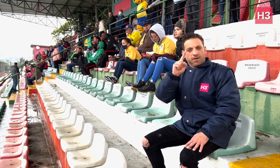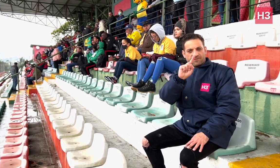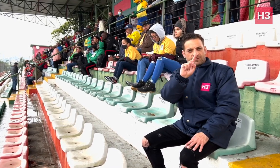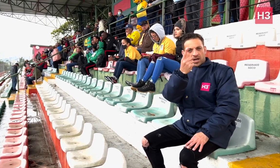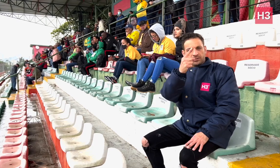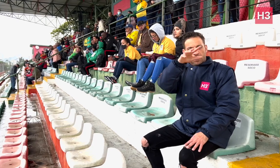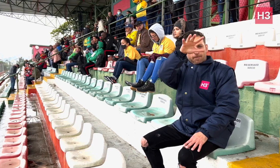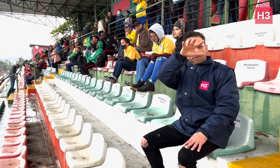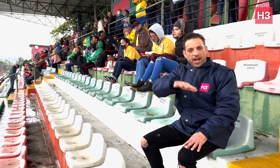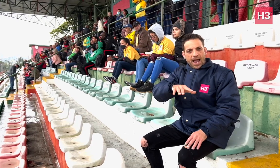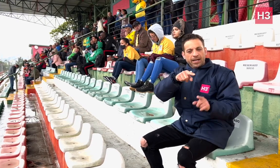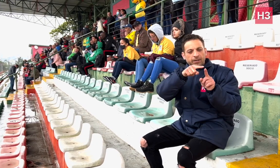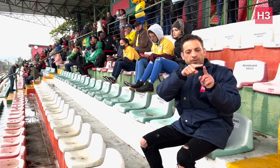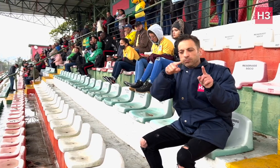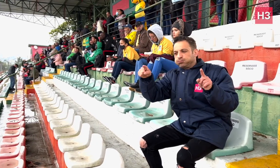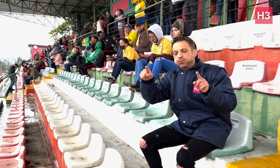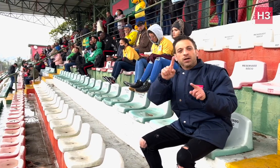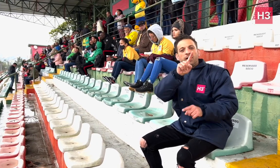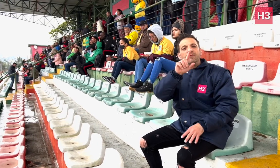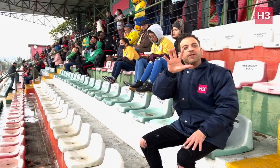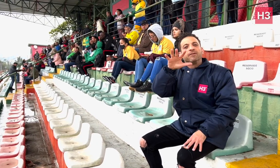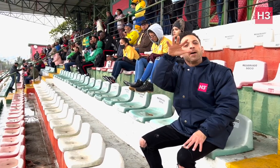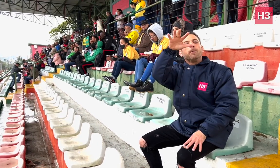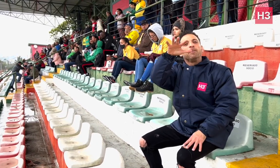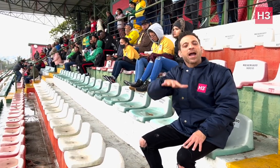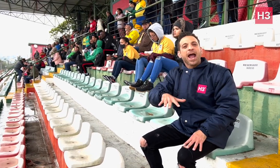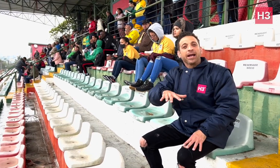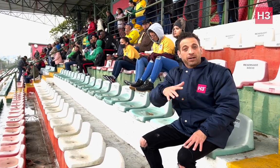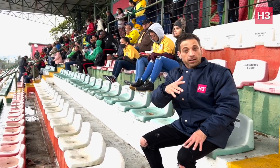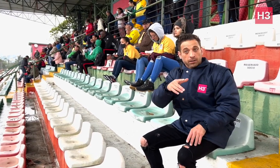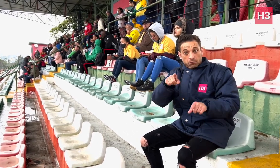on 30th April in Caxias do Sul.